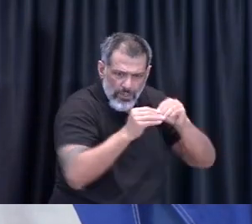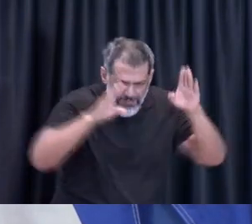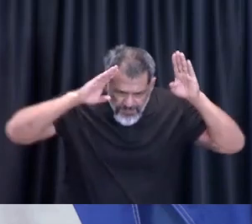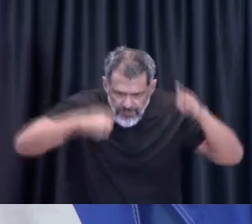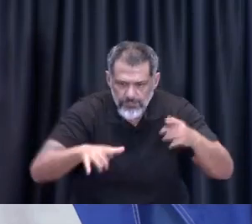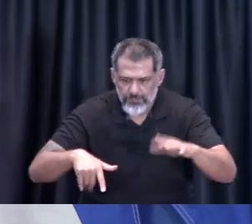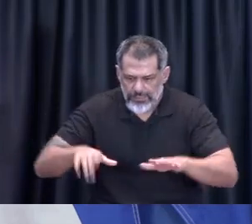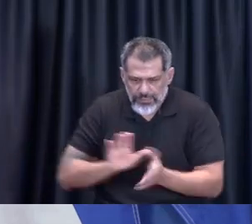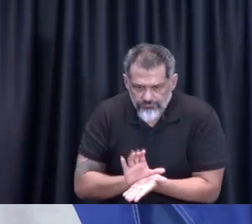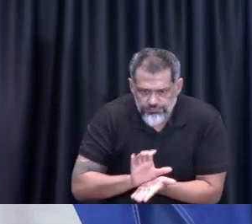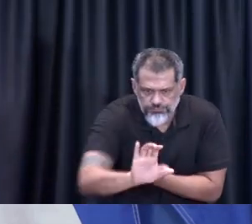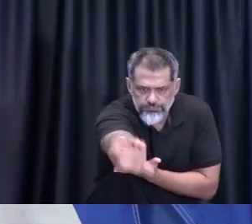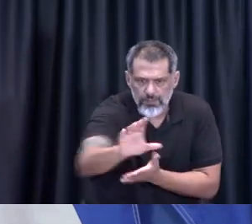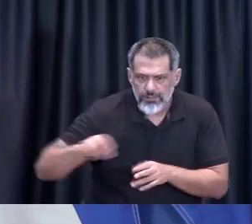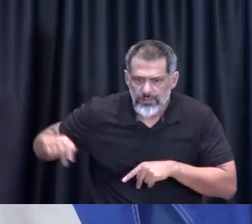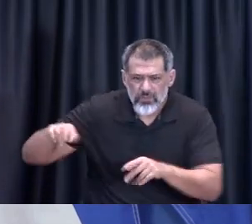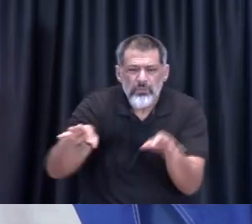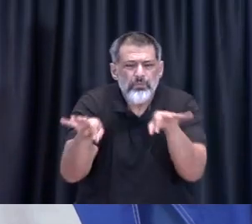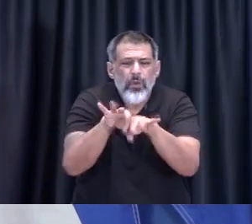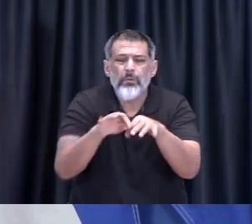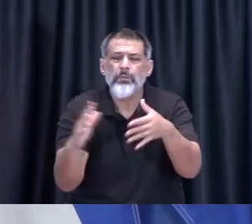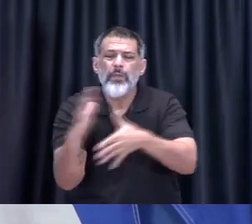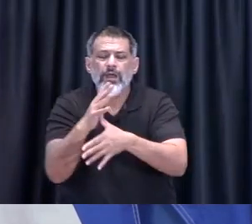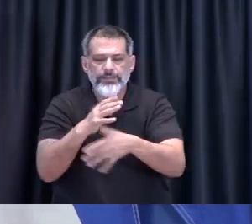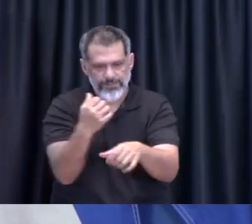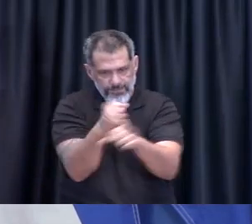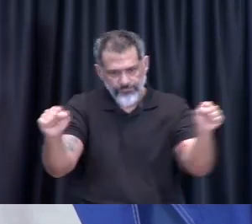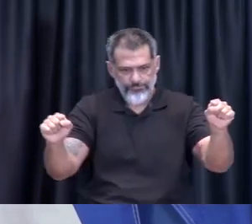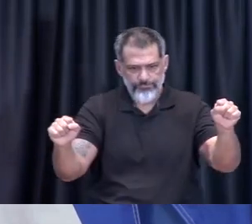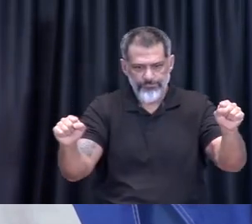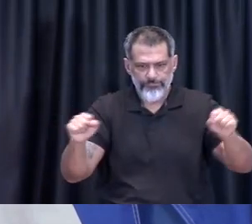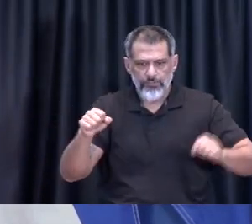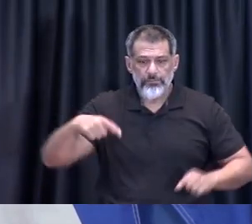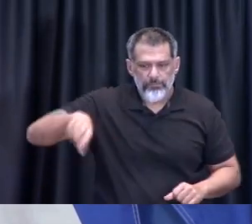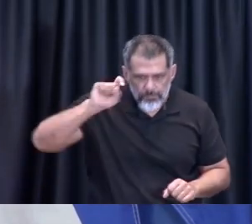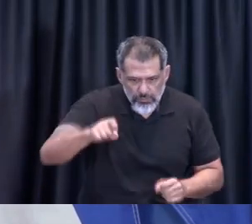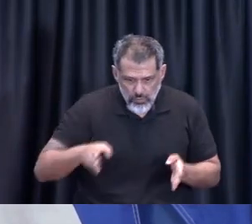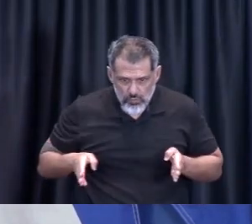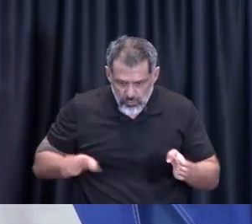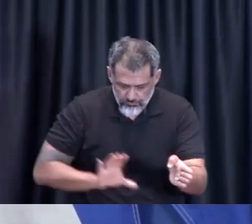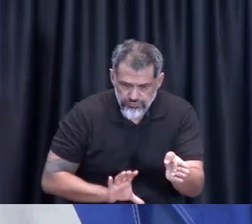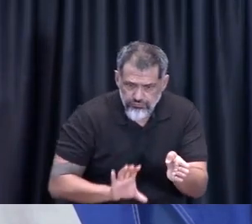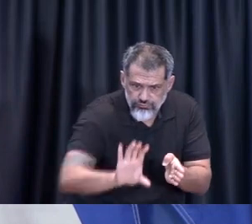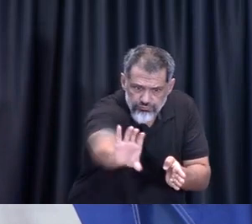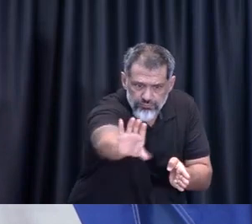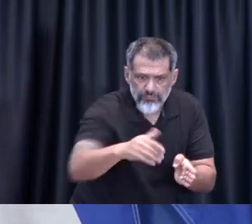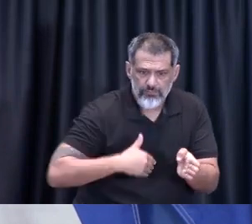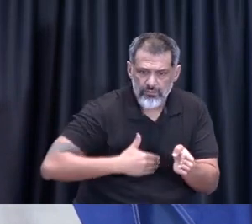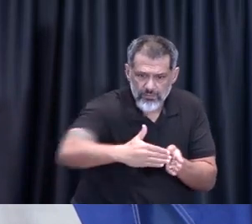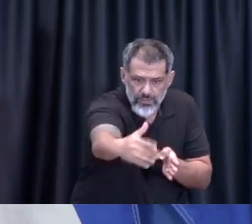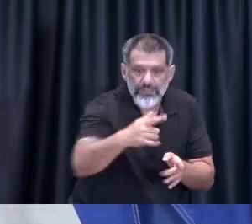a safety and other priority for us to clear sidewalks and to do that at the same time as we're doing